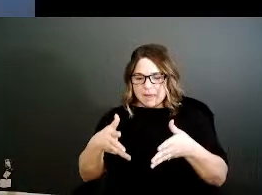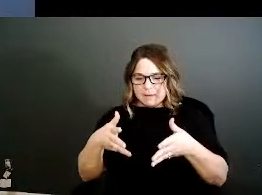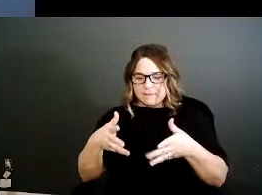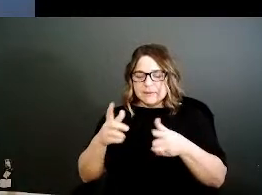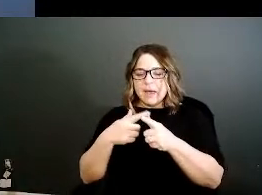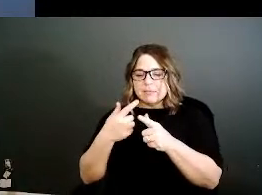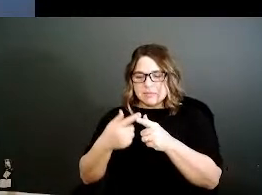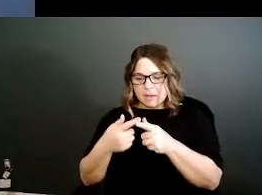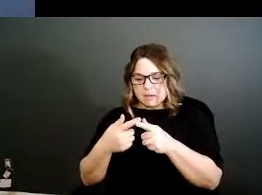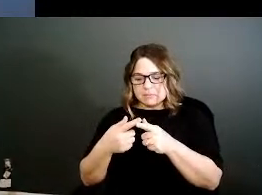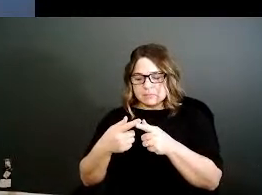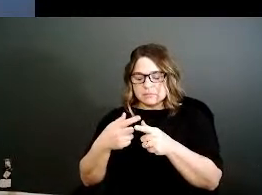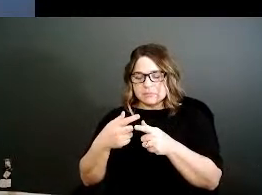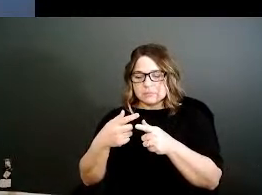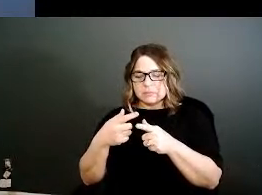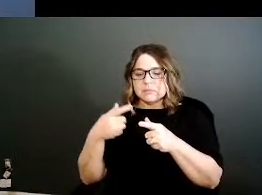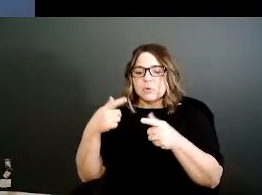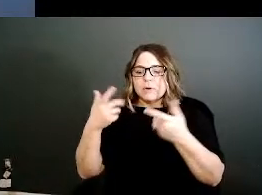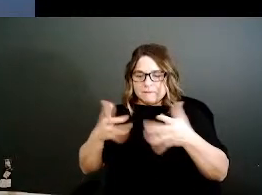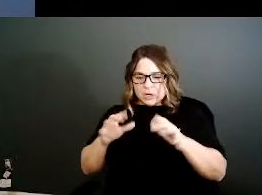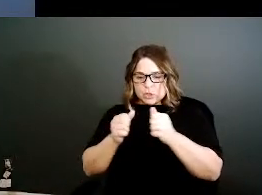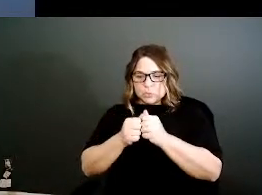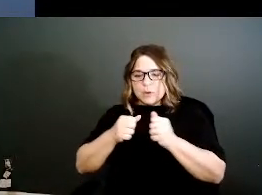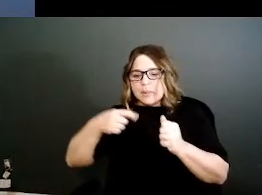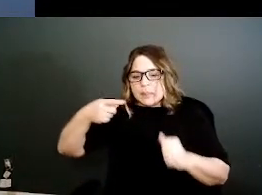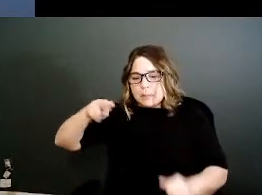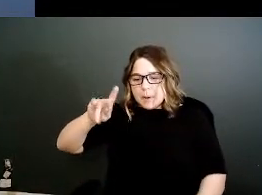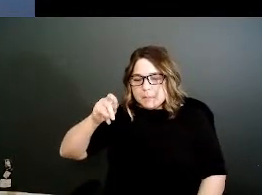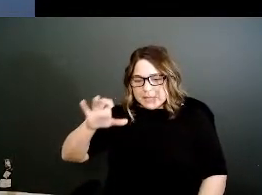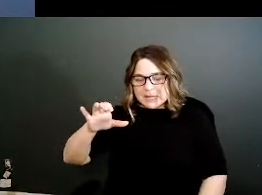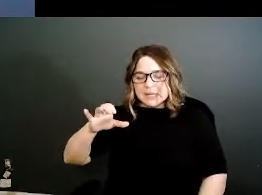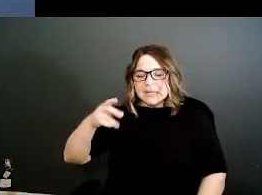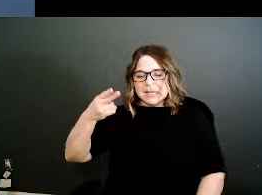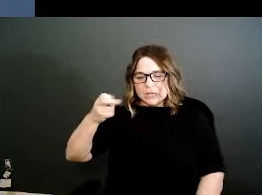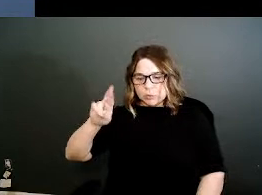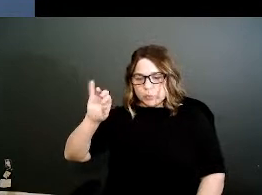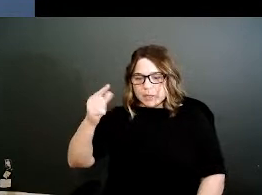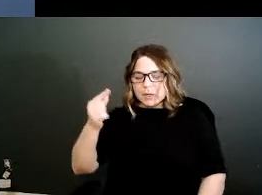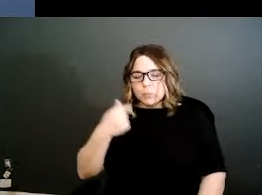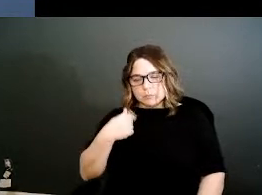AMENDMENT FOR A BUDGET AND ADOPT THE BUDGET, SO I'LL PLAN TO TAKE ABOUT A TEN-MINUTE BREAK IN BETWEEN THE END